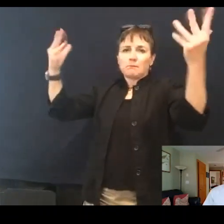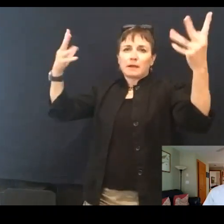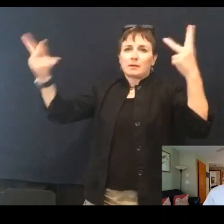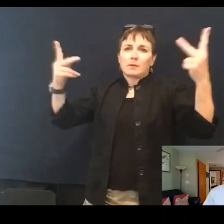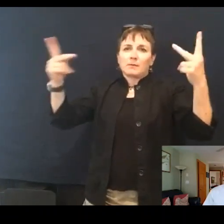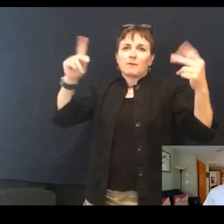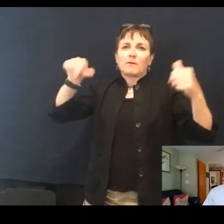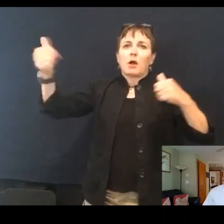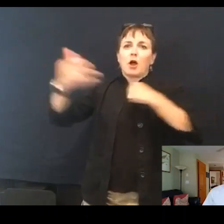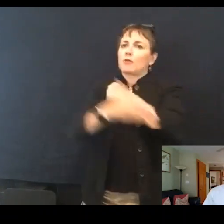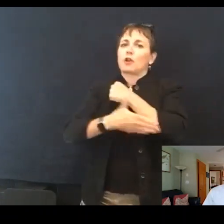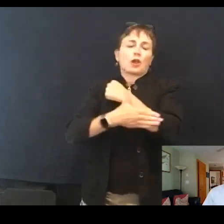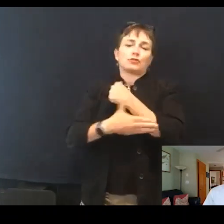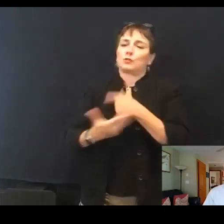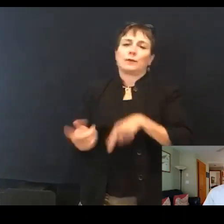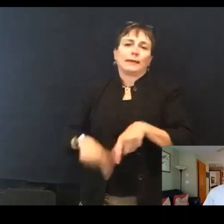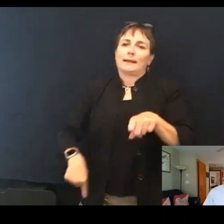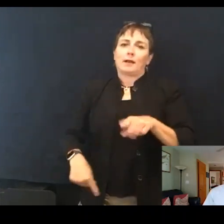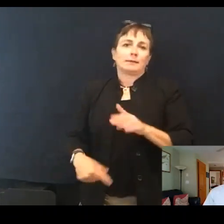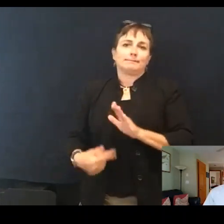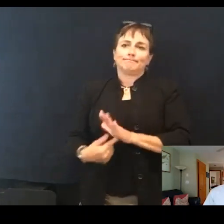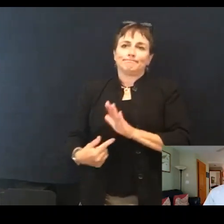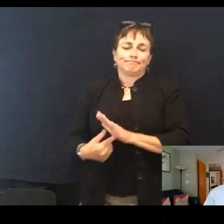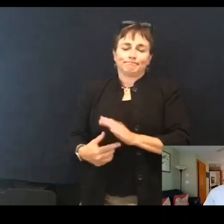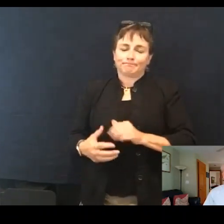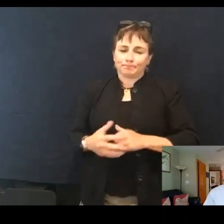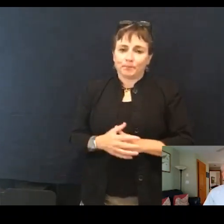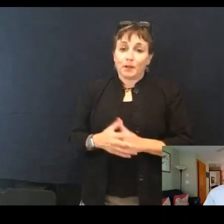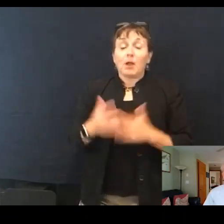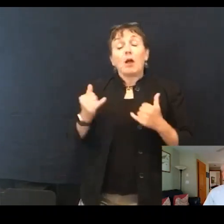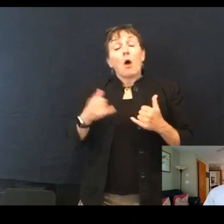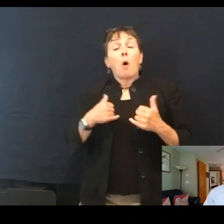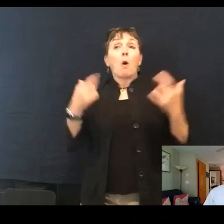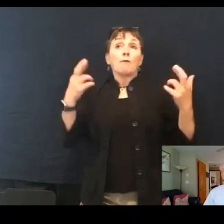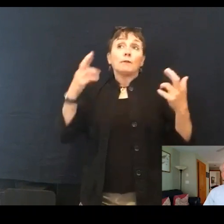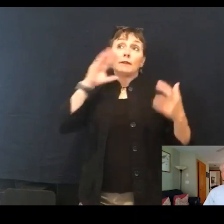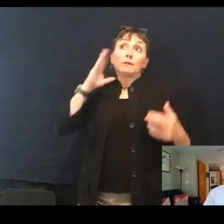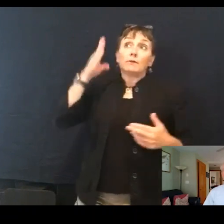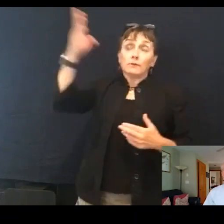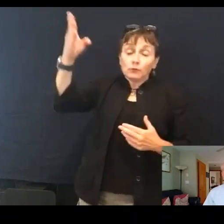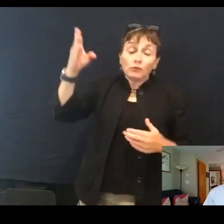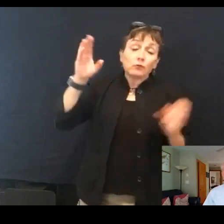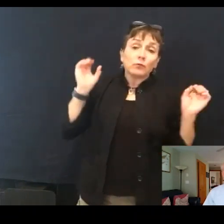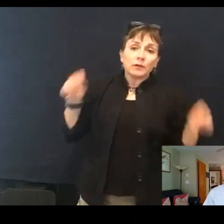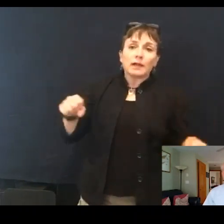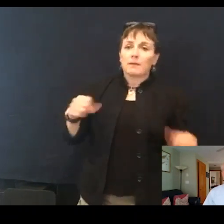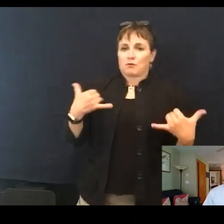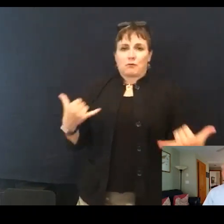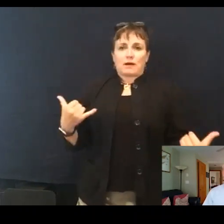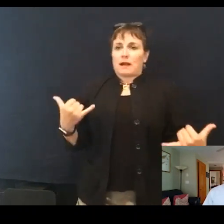and offer testing to people outside the US or US territories. We're looking into it. It may come in the future.